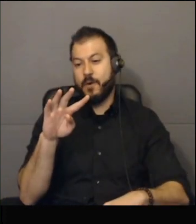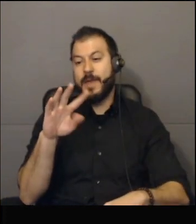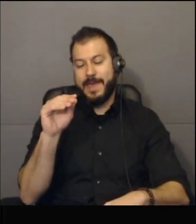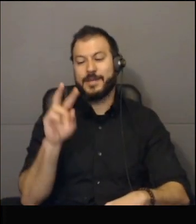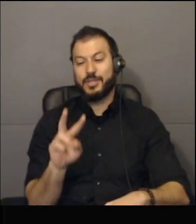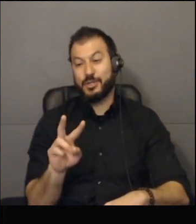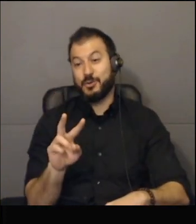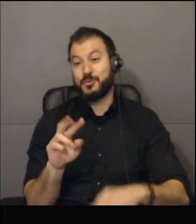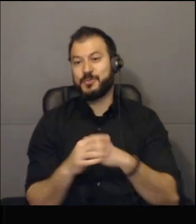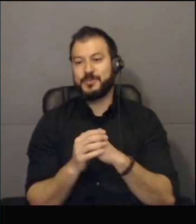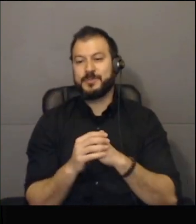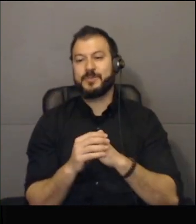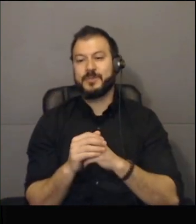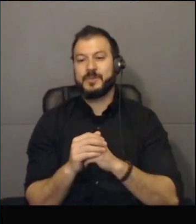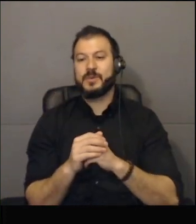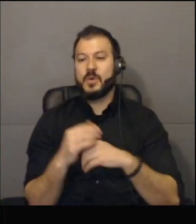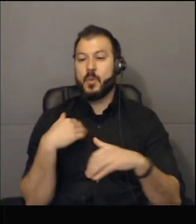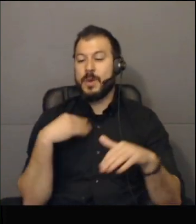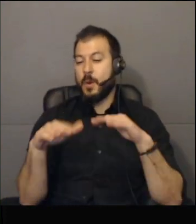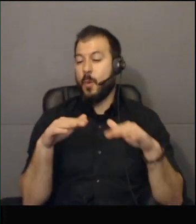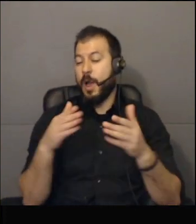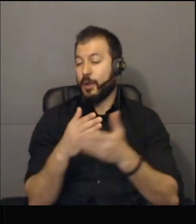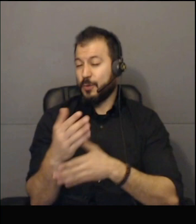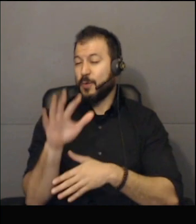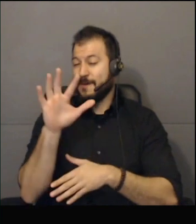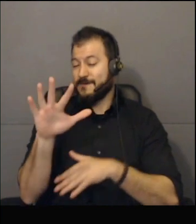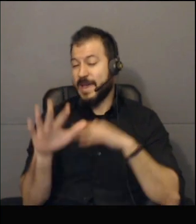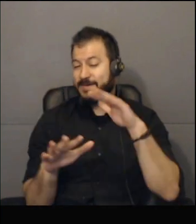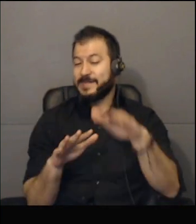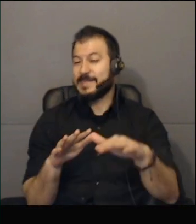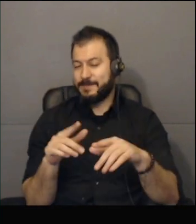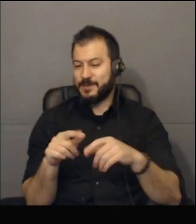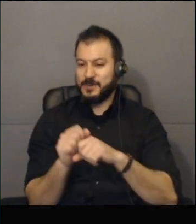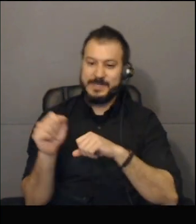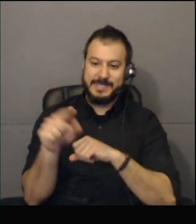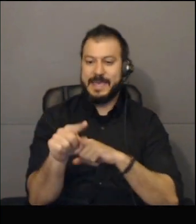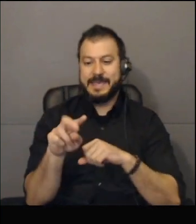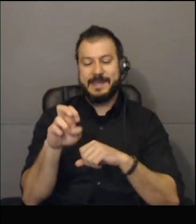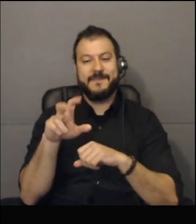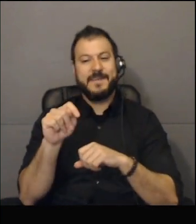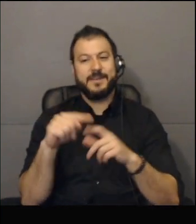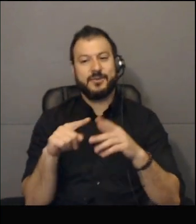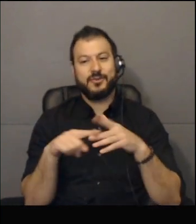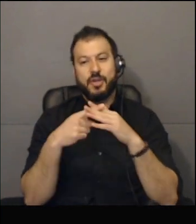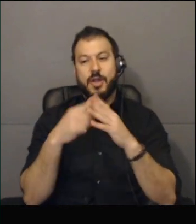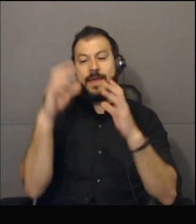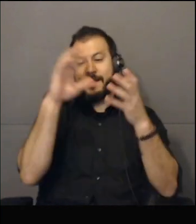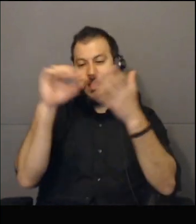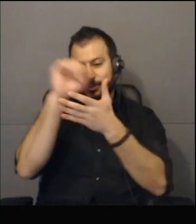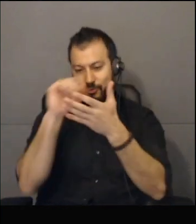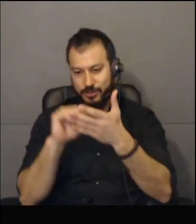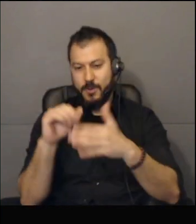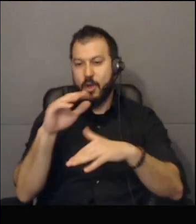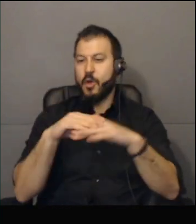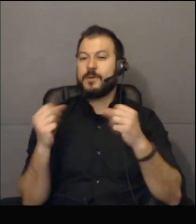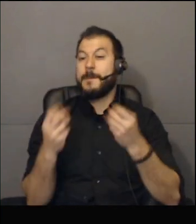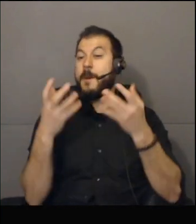We walked through five steps to send an event that triggers a cloud script which calls a multiplayer server API